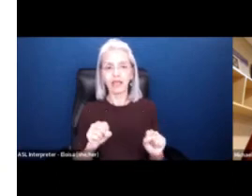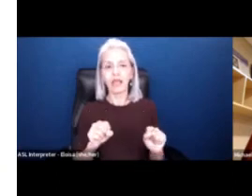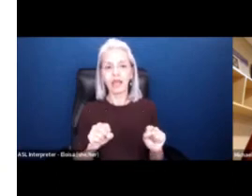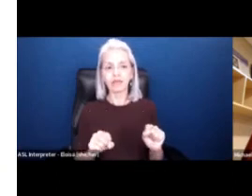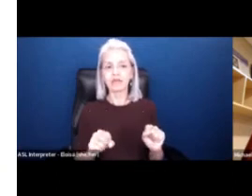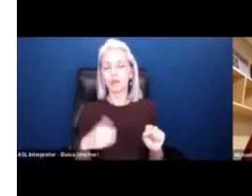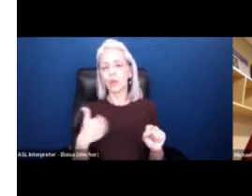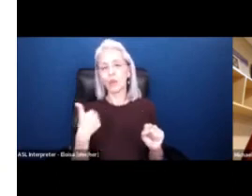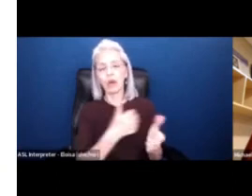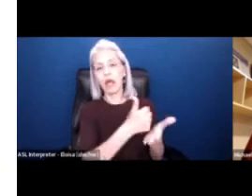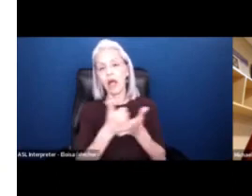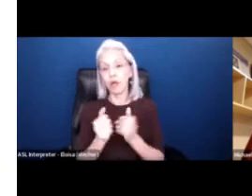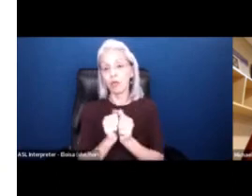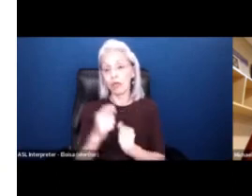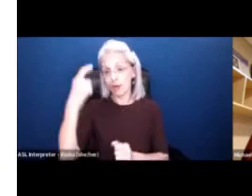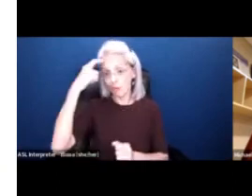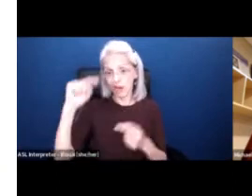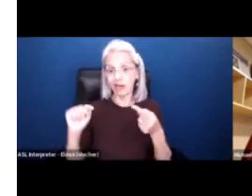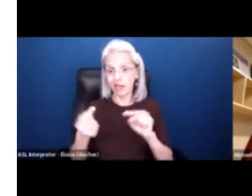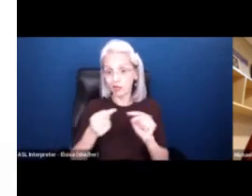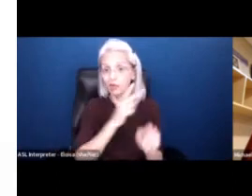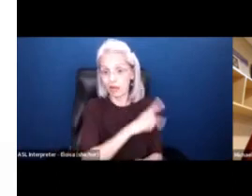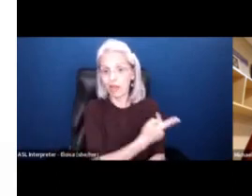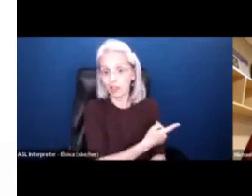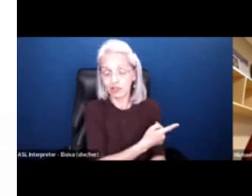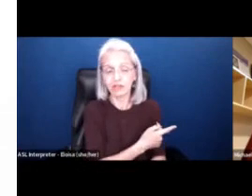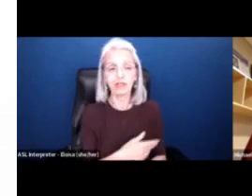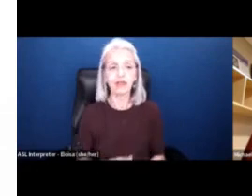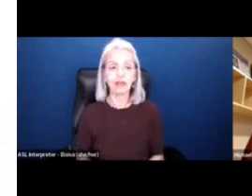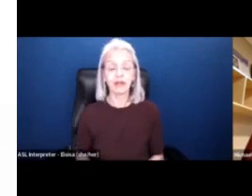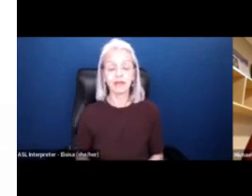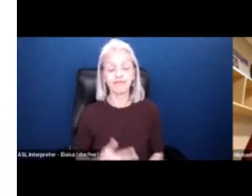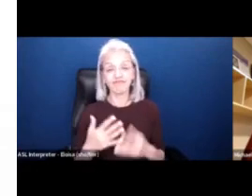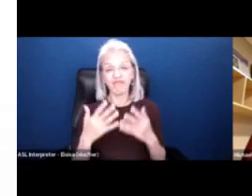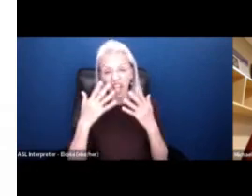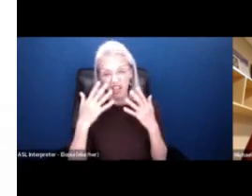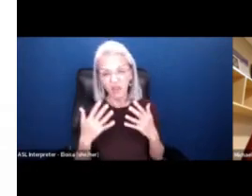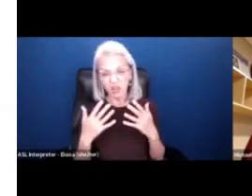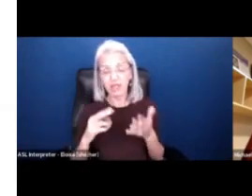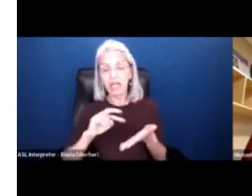patient It's, unfortunately, can make treatment more challenging.